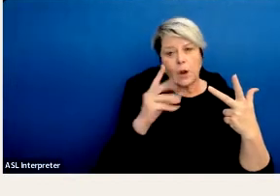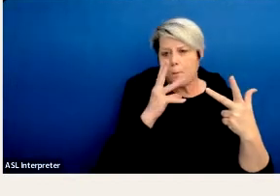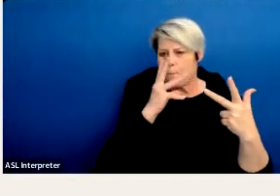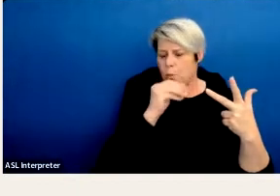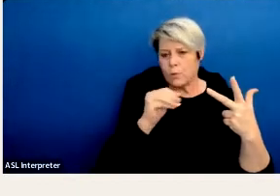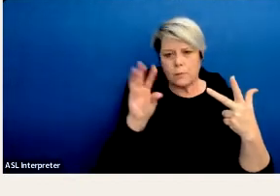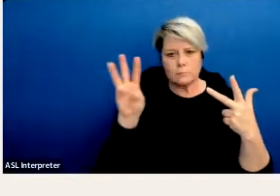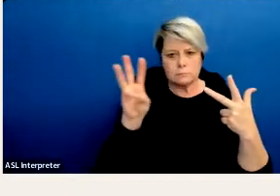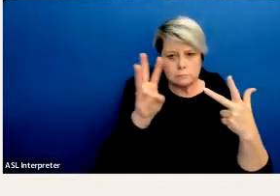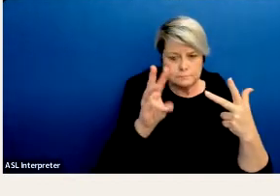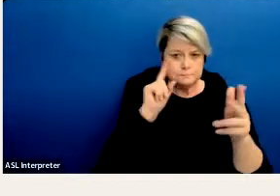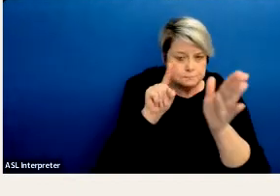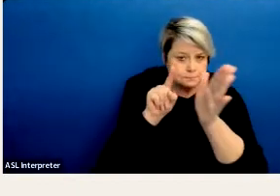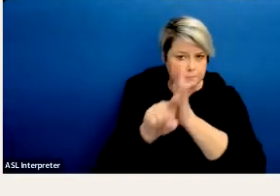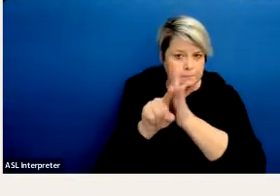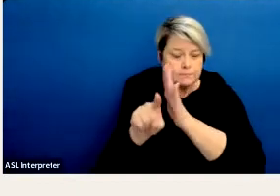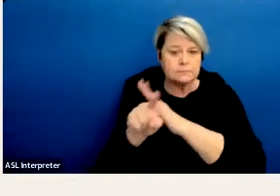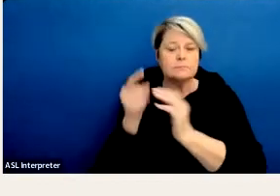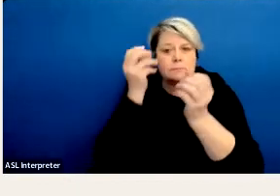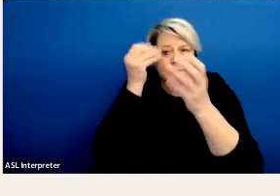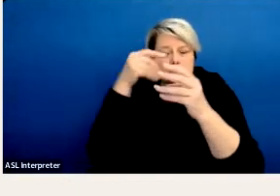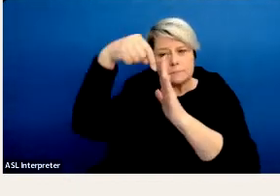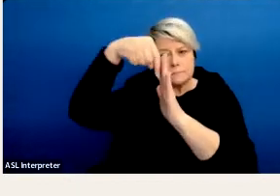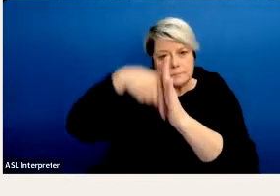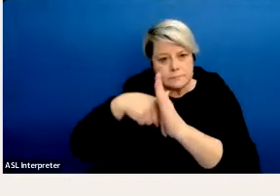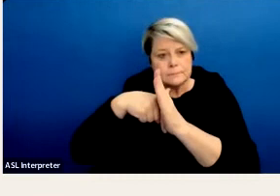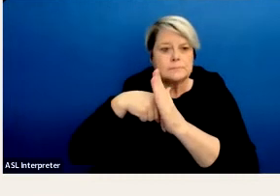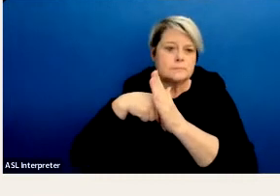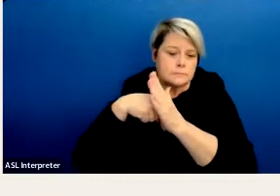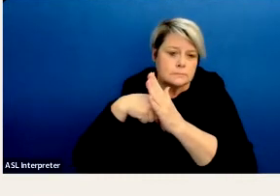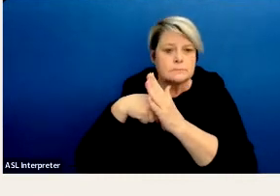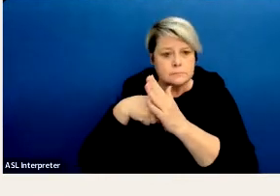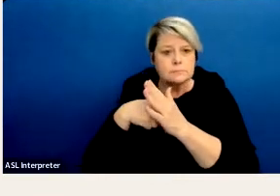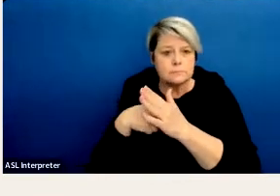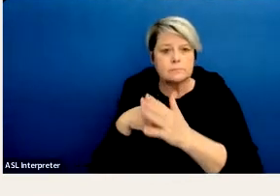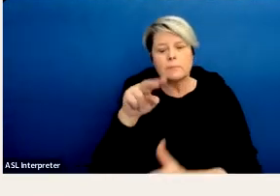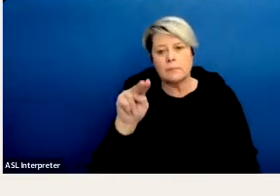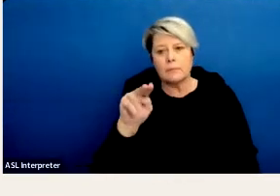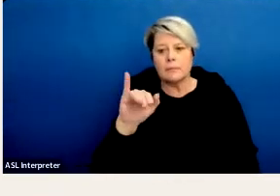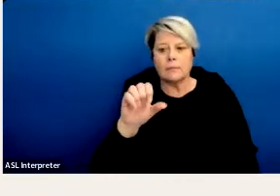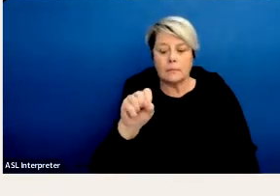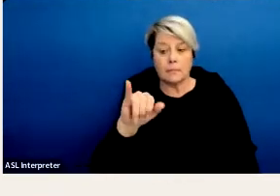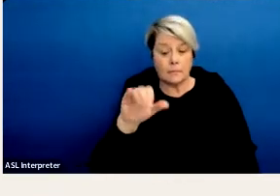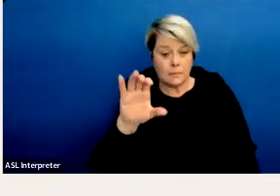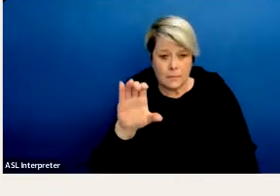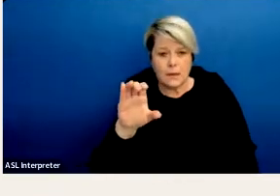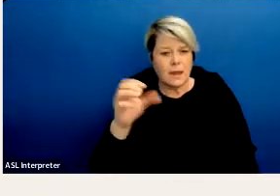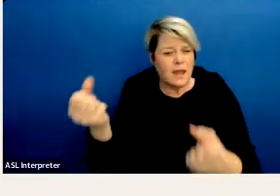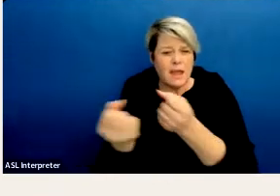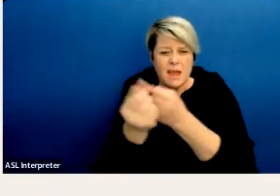There is the national invasive species information